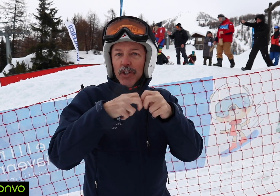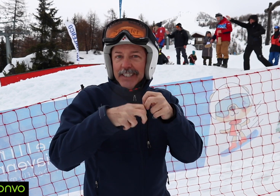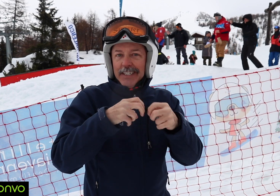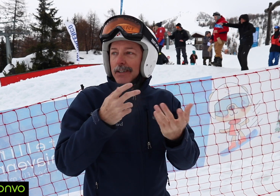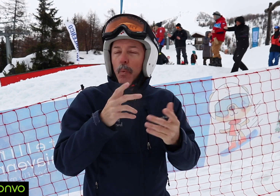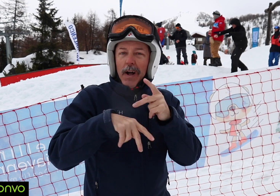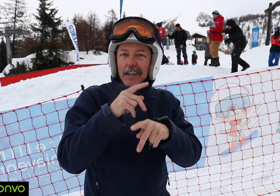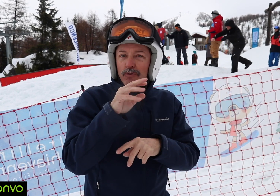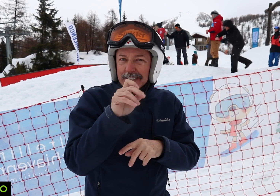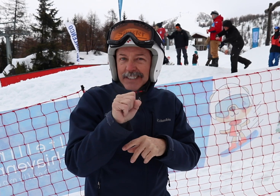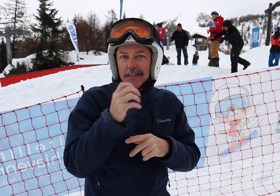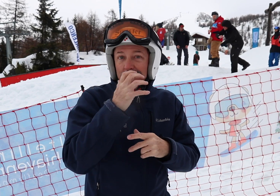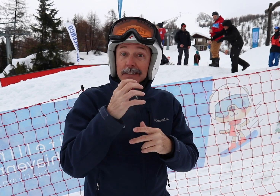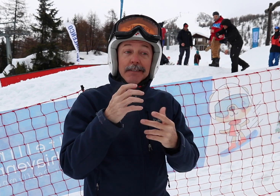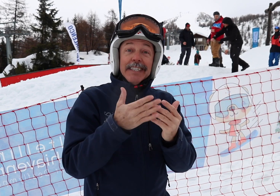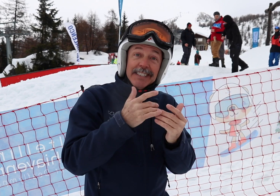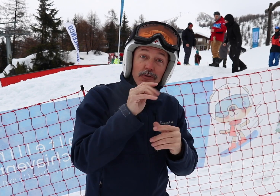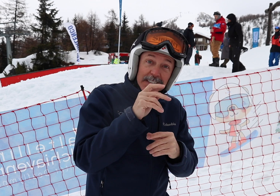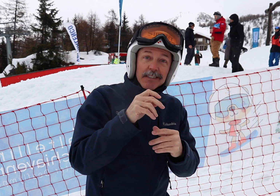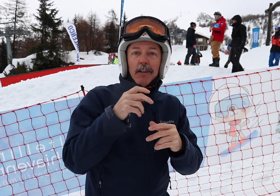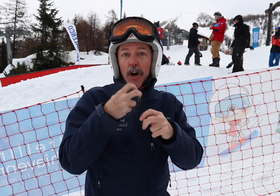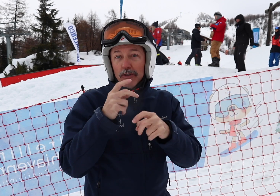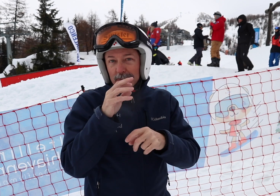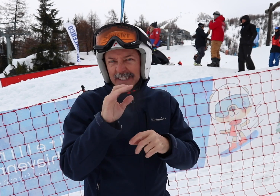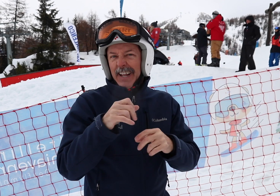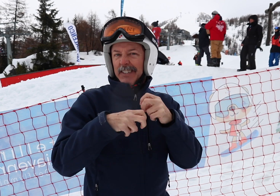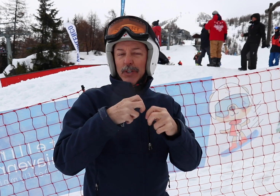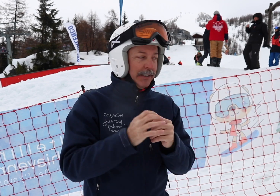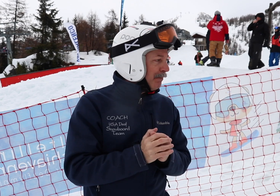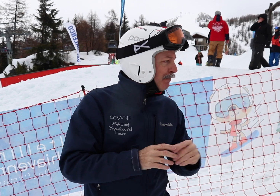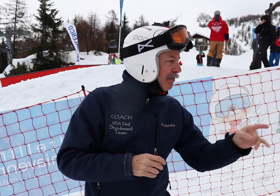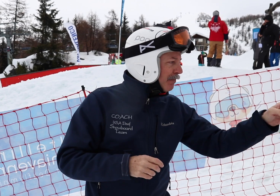the level of difficulty, the type of tricks they use and are they easy or tough to do?